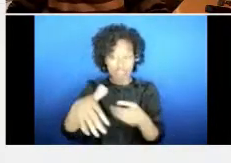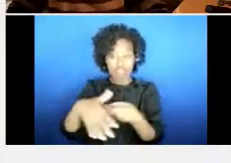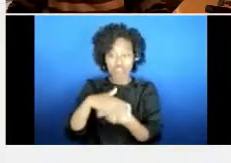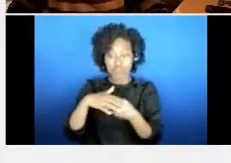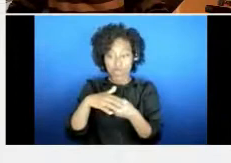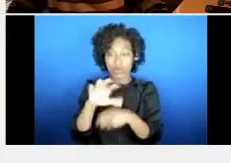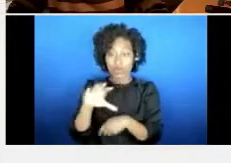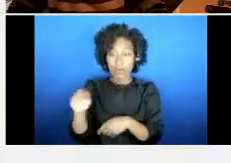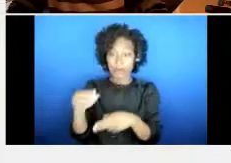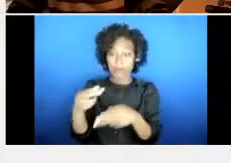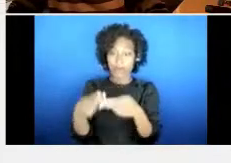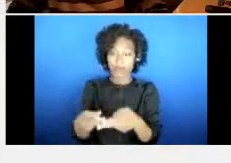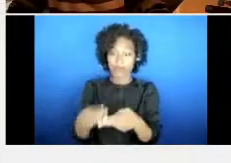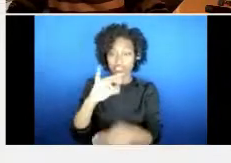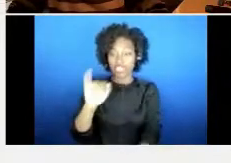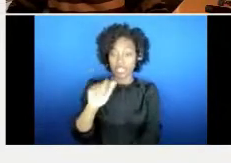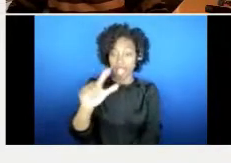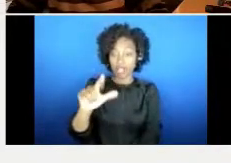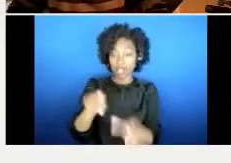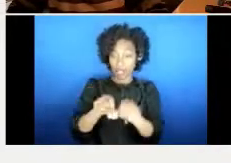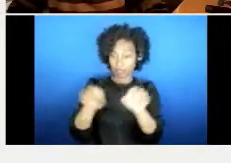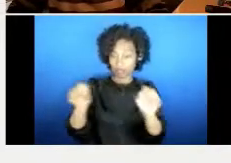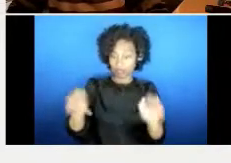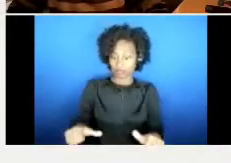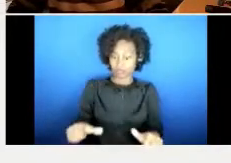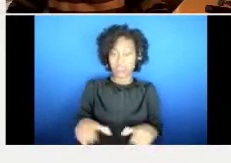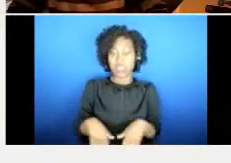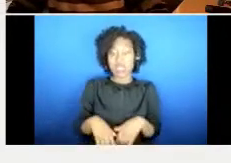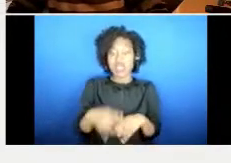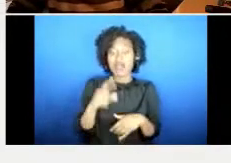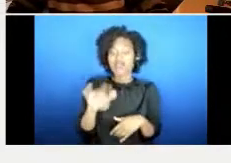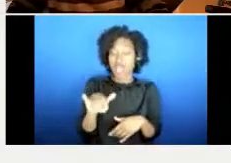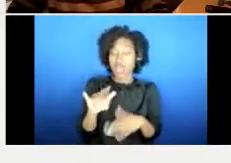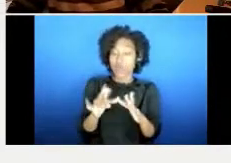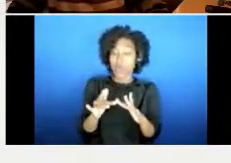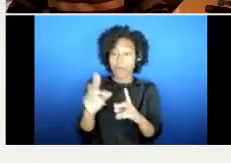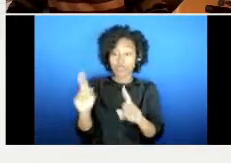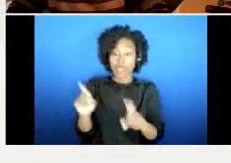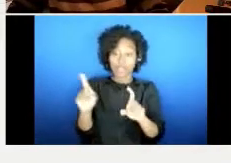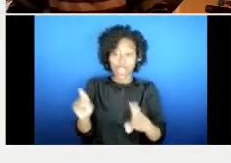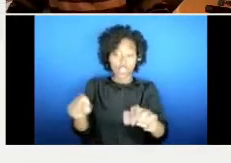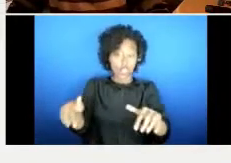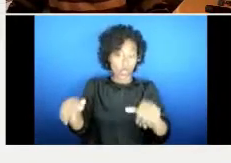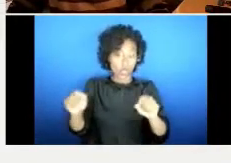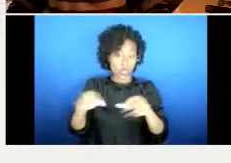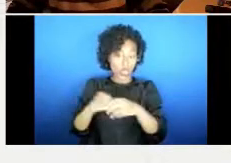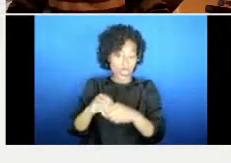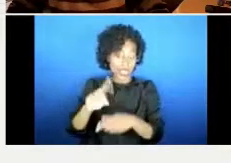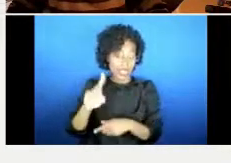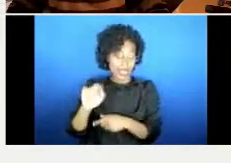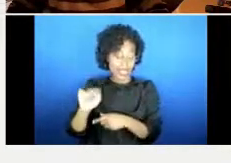JL systems and the Web server is hosted in a data center in northern Virginia called